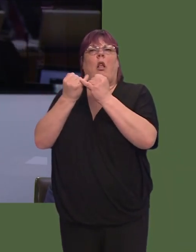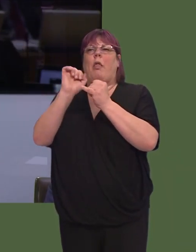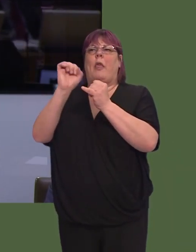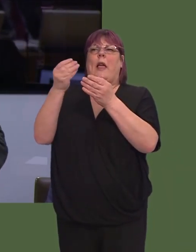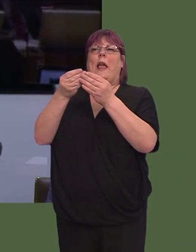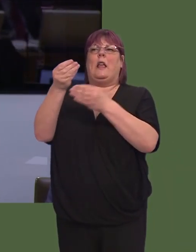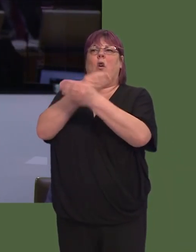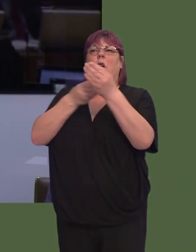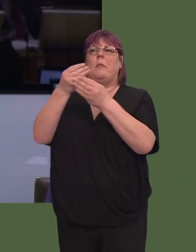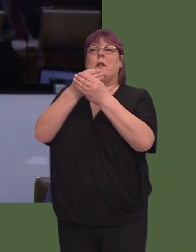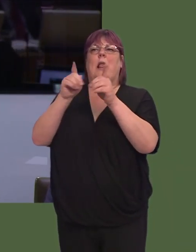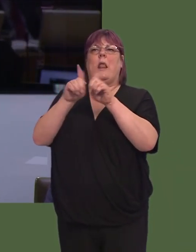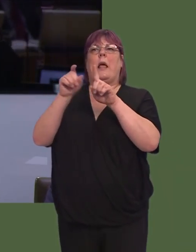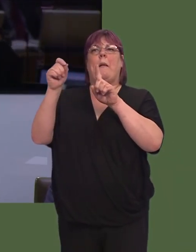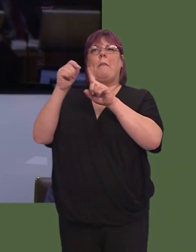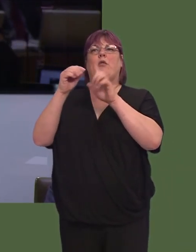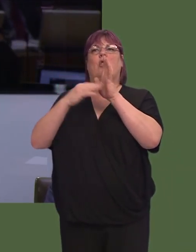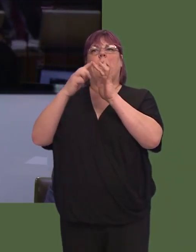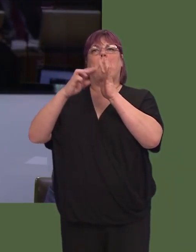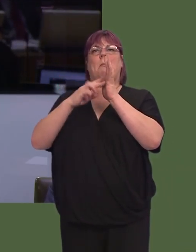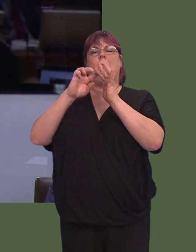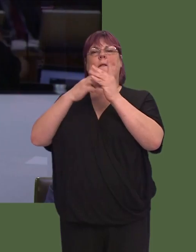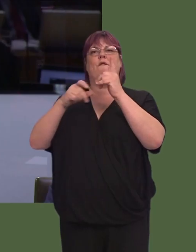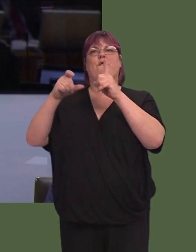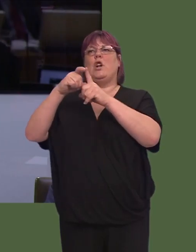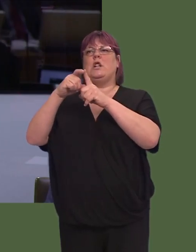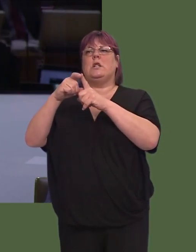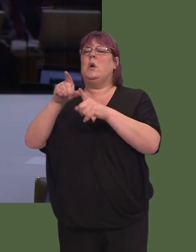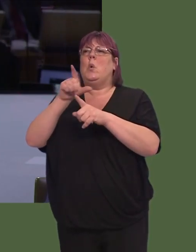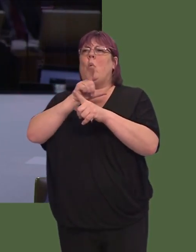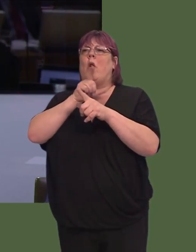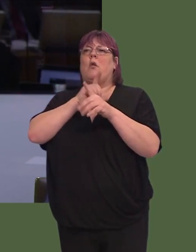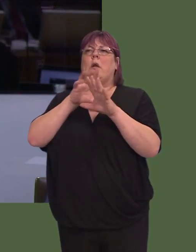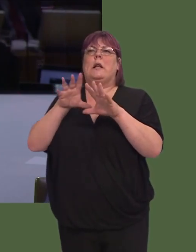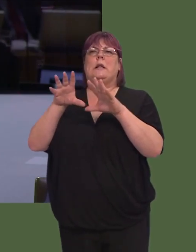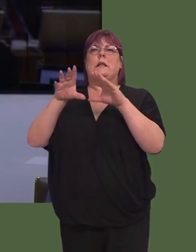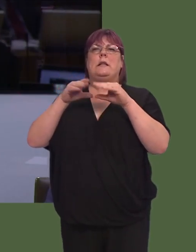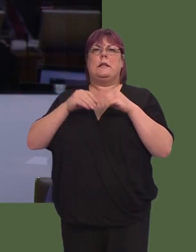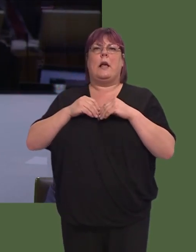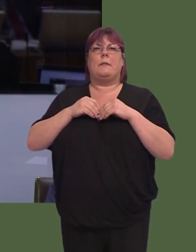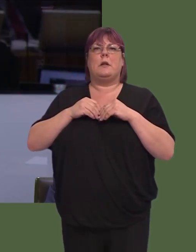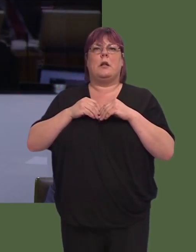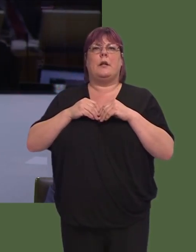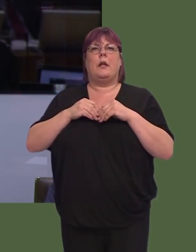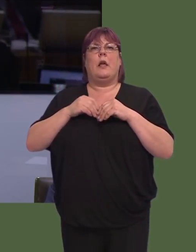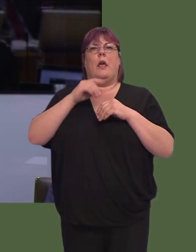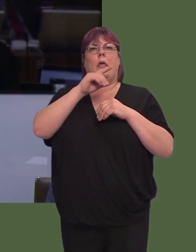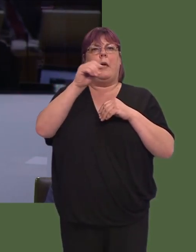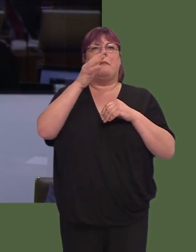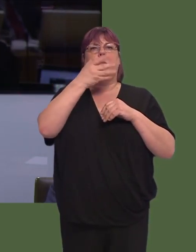like Professor Minford and reluctant to recognise the economic opportunities resulting from Brexit for Wales?